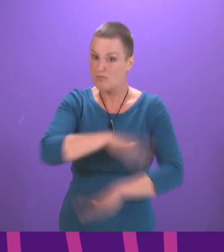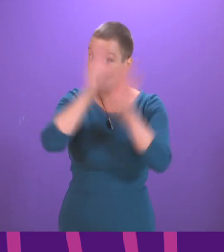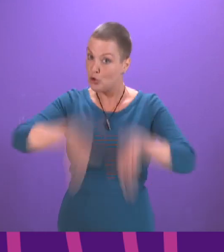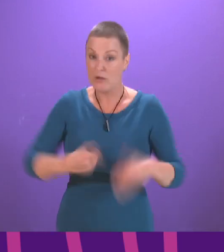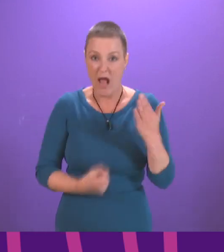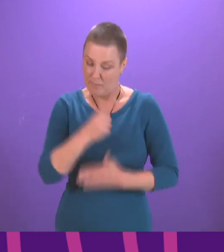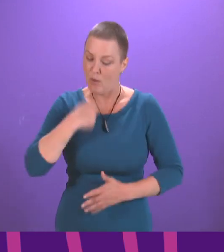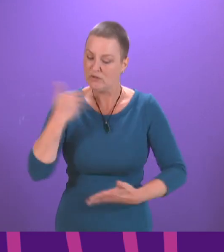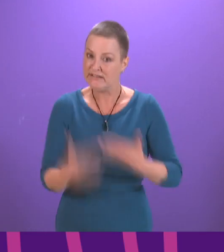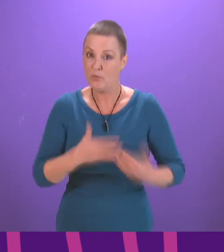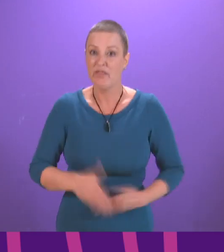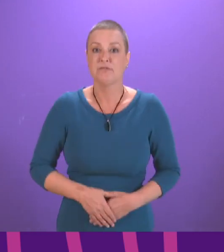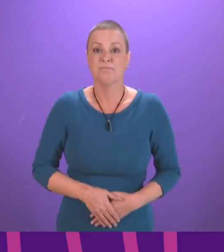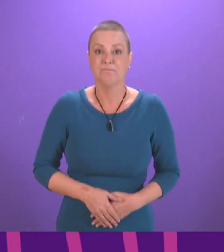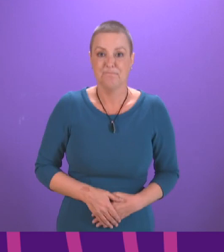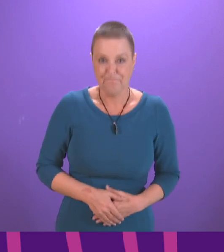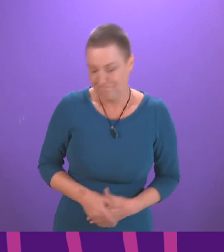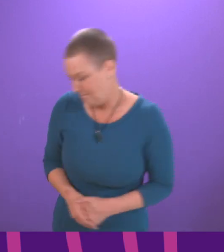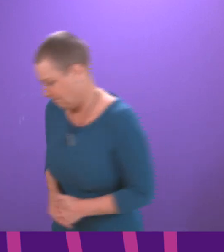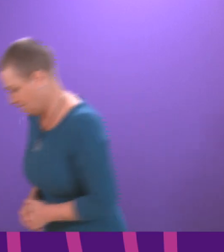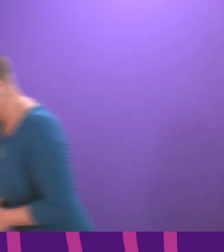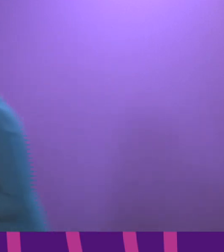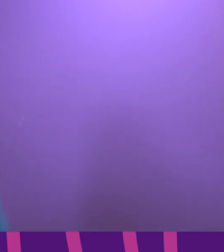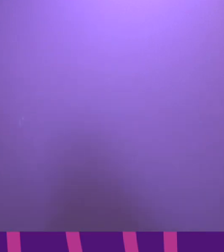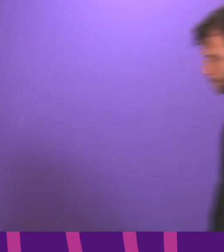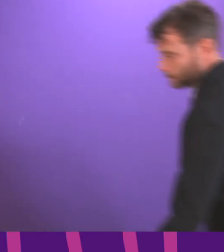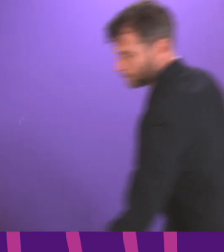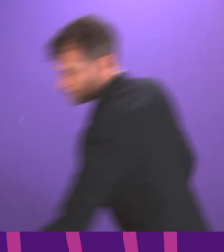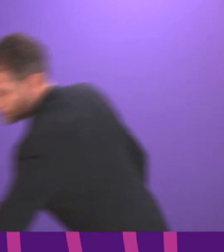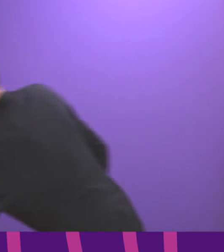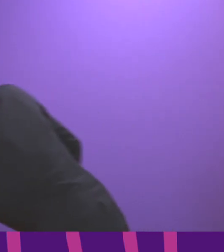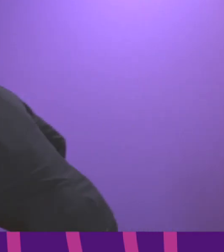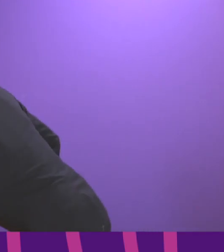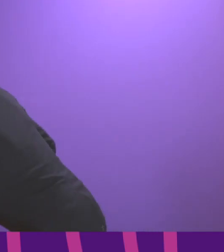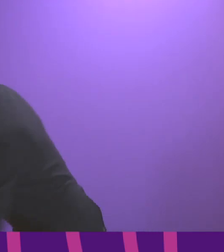Covid-19 (Care Homes) 4. Willie Rennie (North East Fife) (LD):